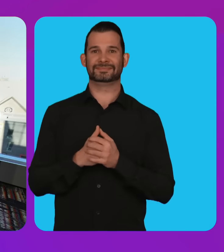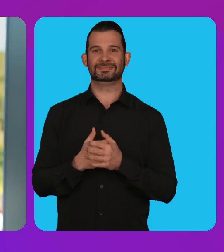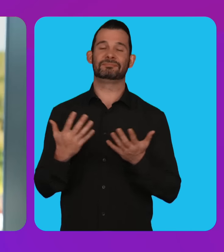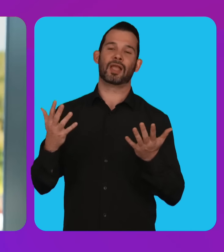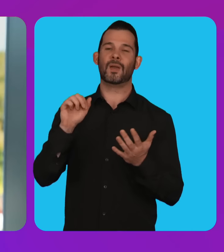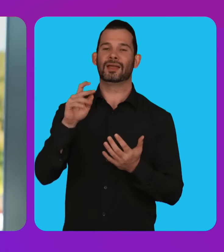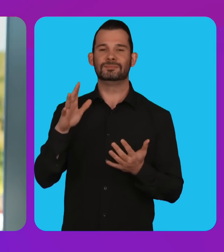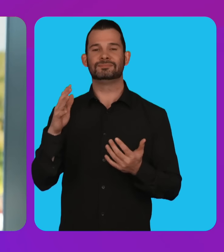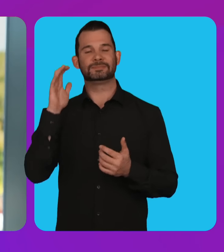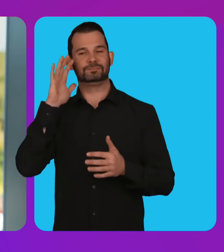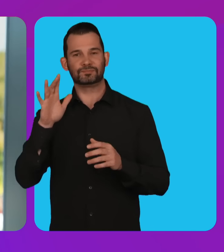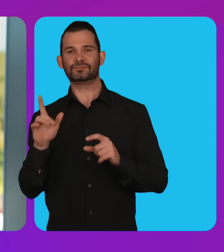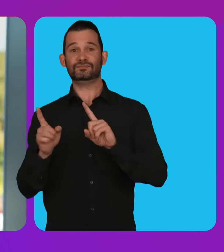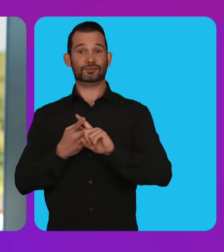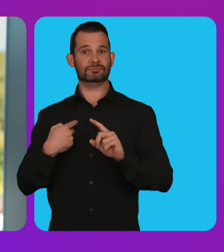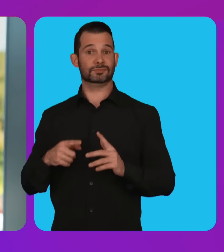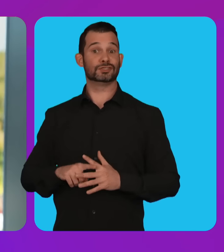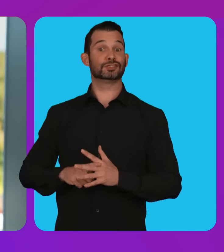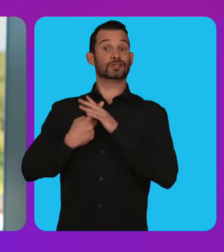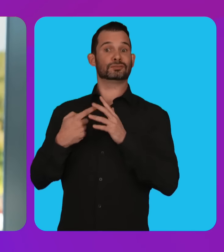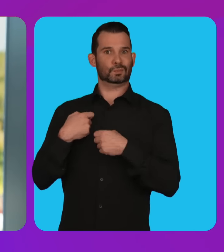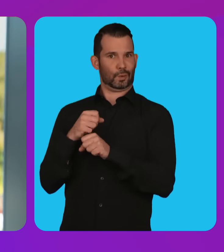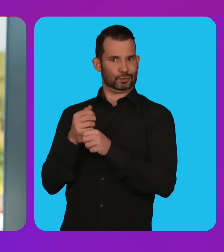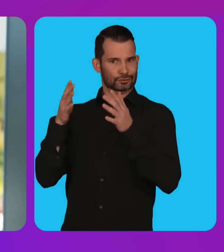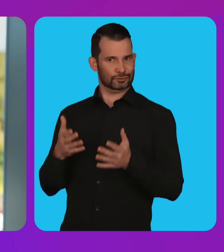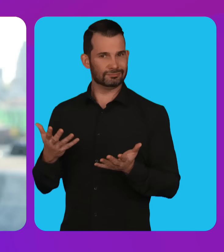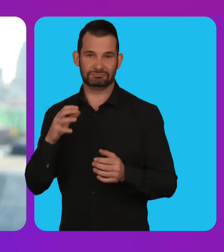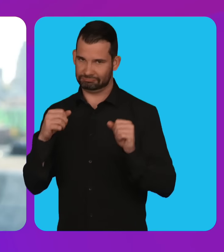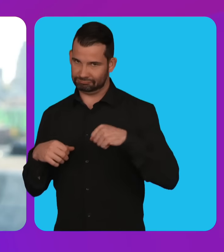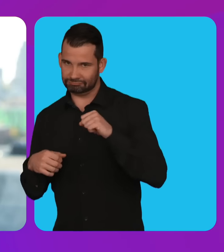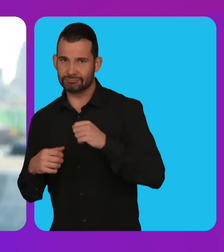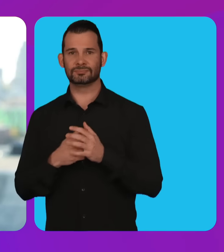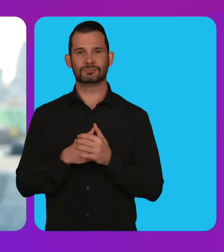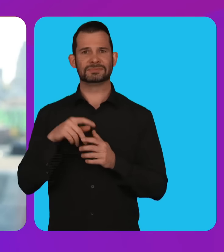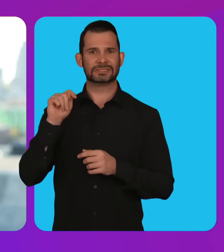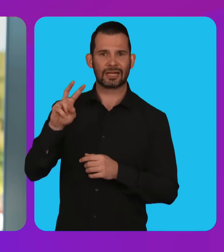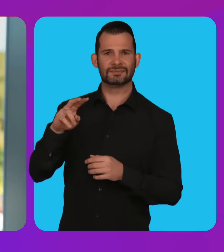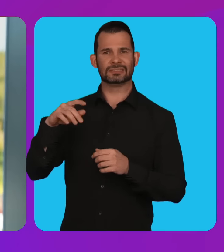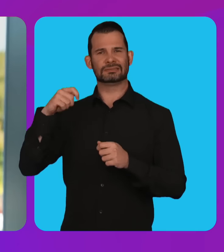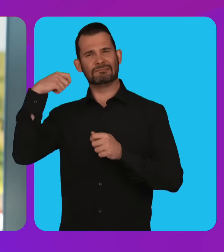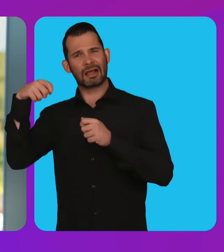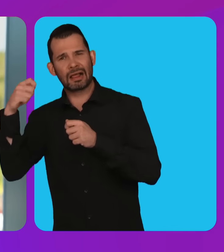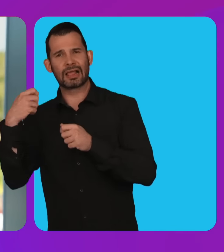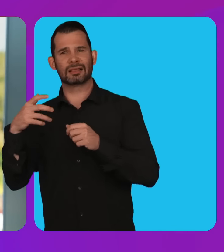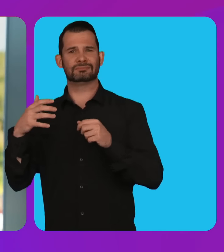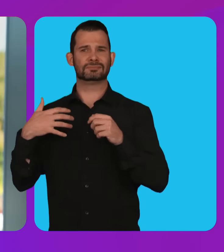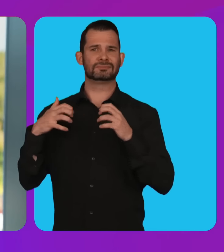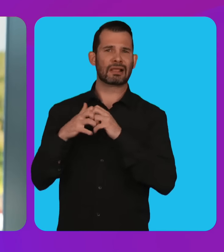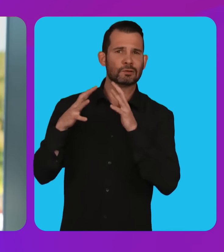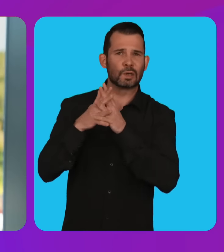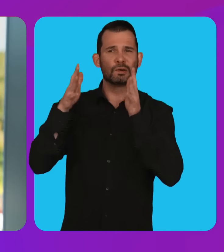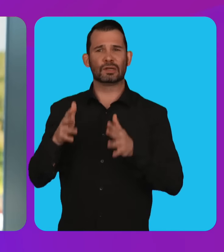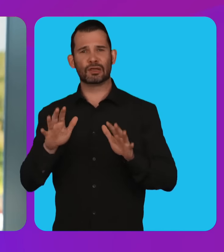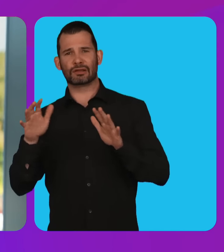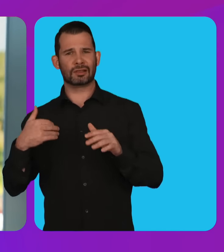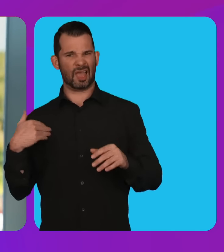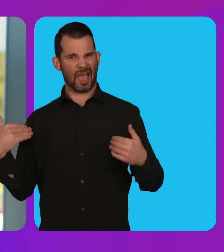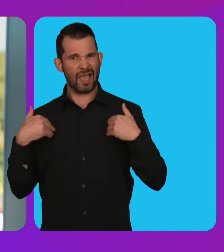[Interpreter 1] Well, listen, I started off as a producer. Yes. [Interpreter 1] Television, feature films, an entrepreneur.